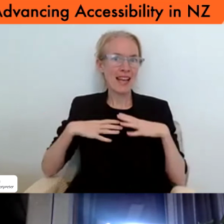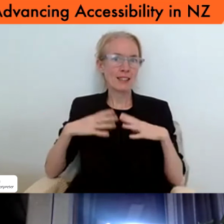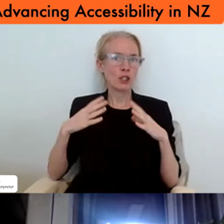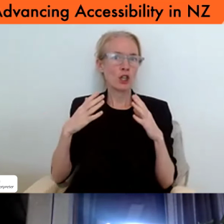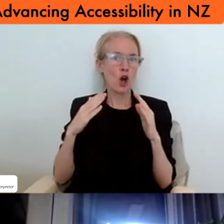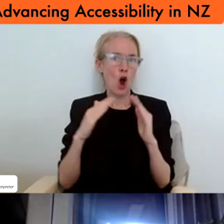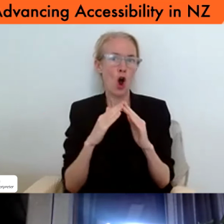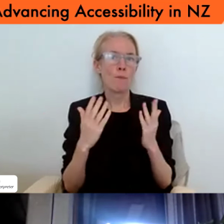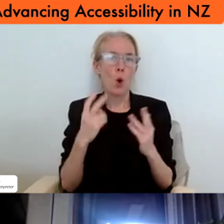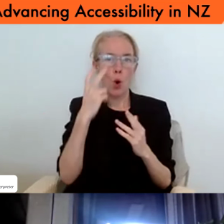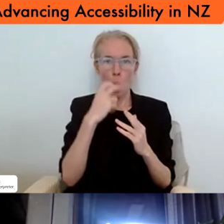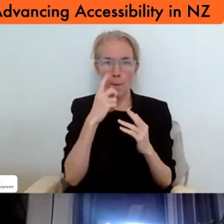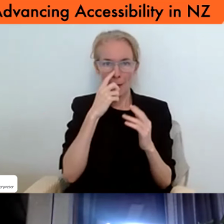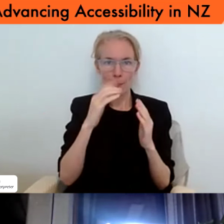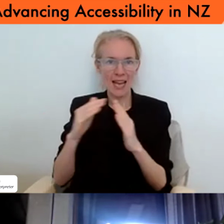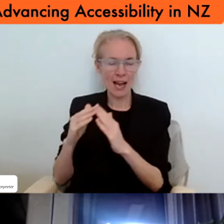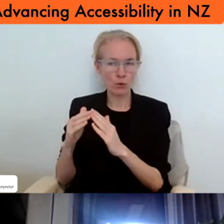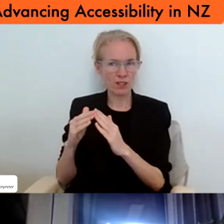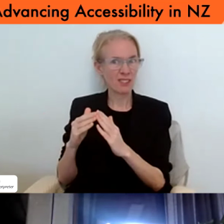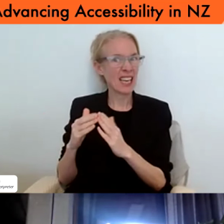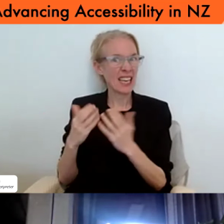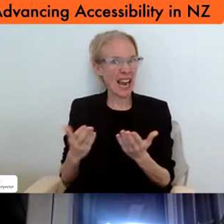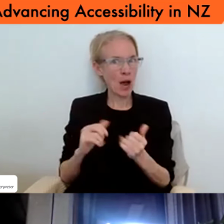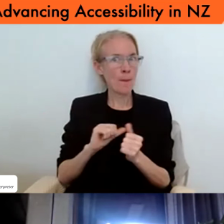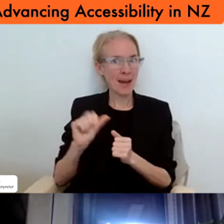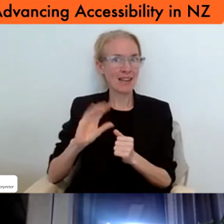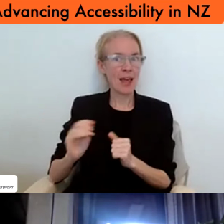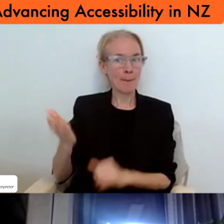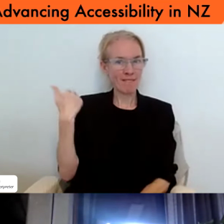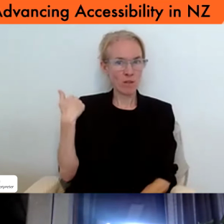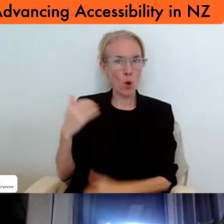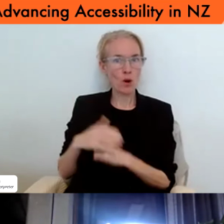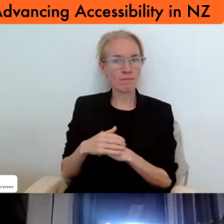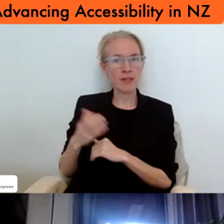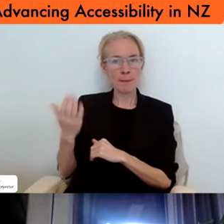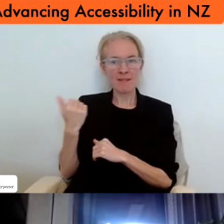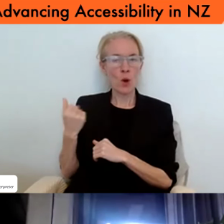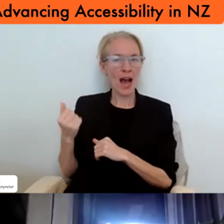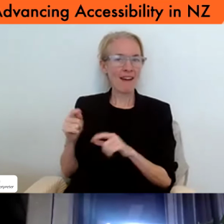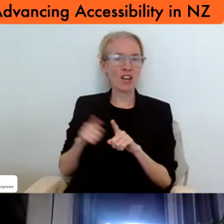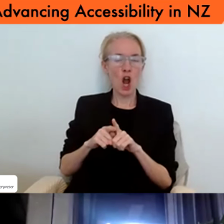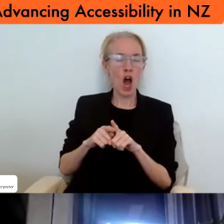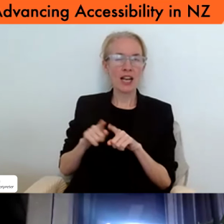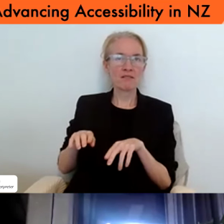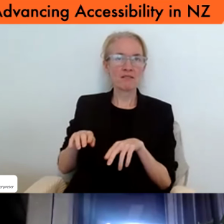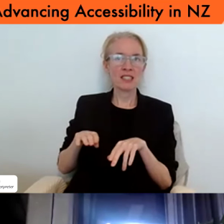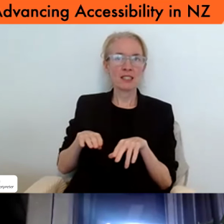evolved a hell of a lot more than previous. There was very much a standard planner, this is what a retirement or senior living is.